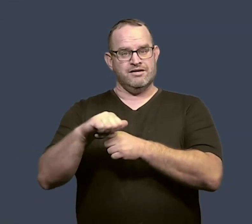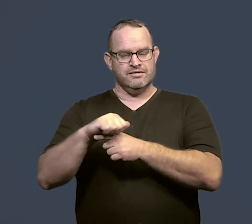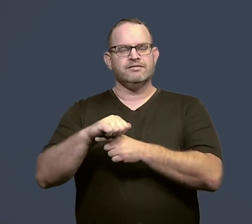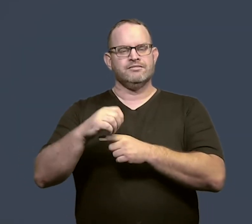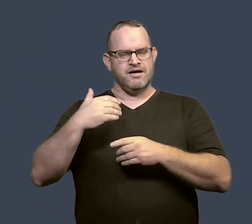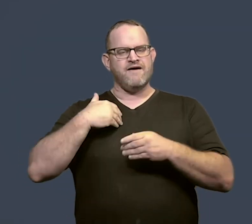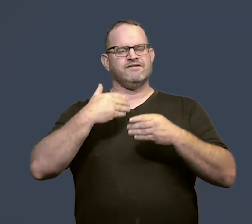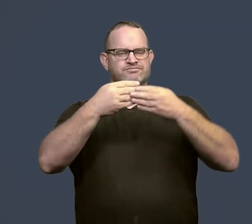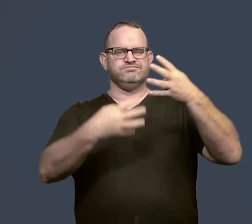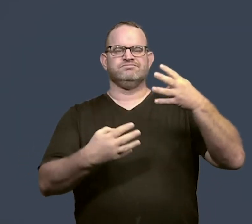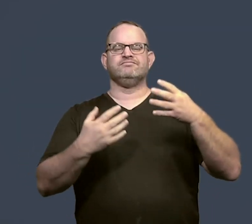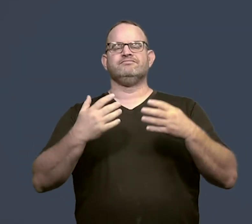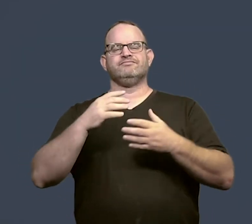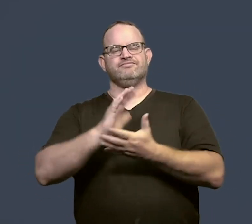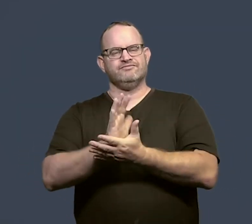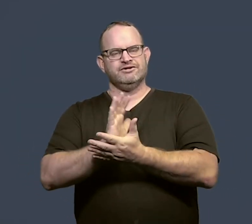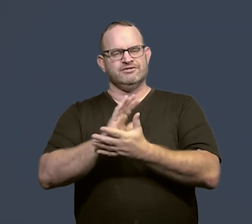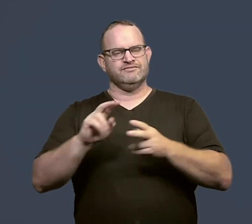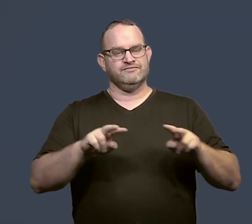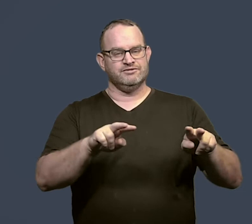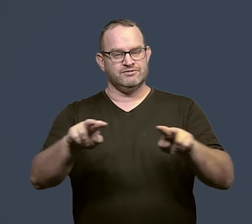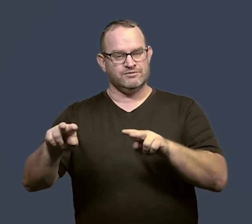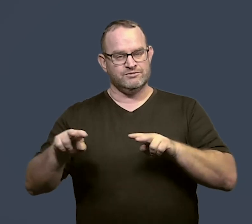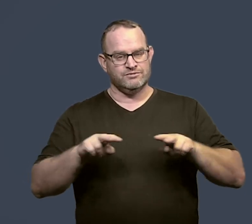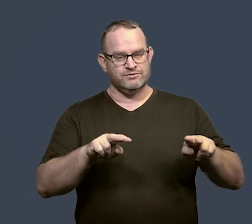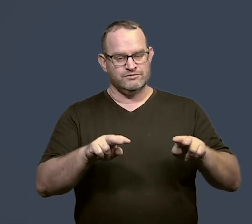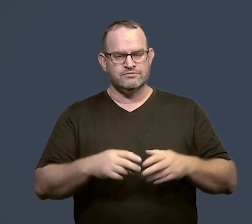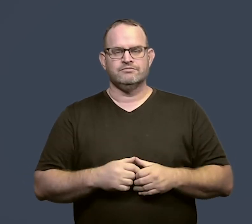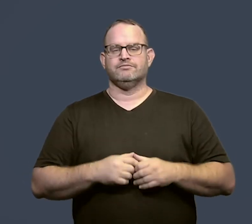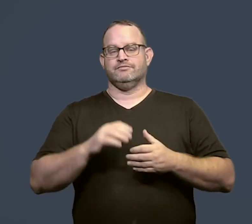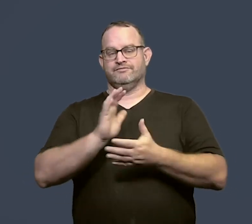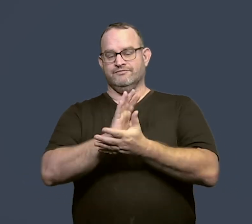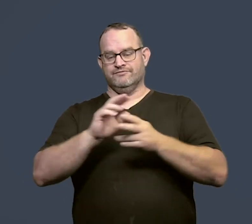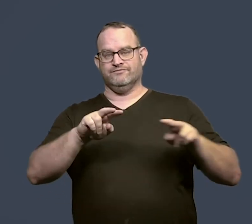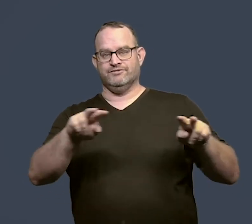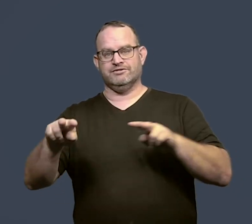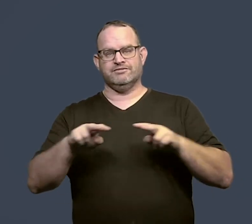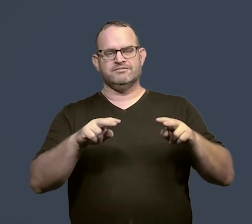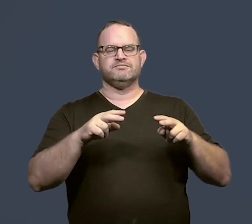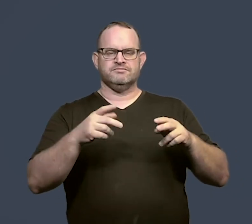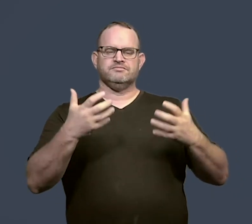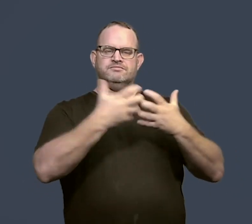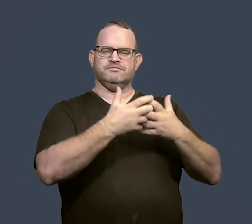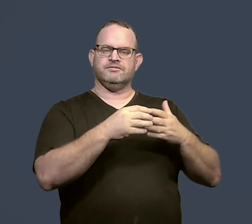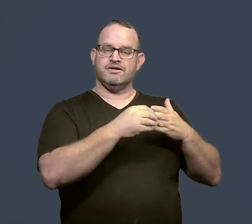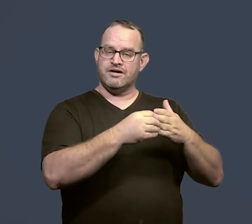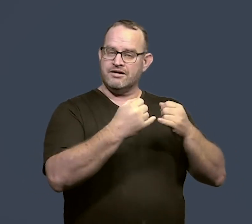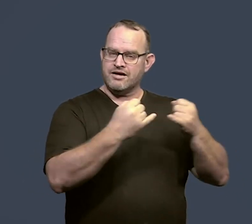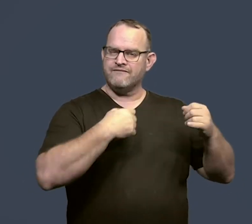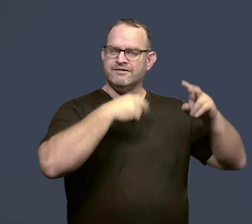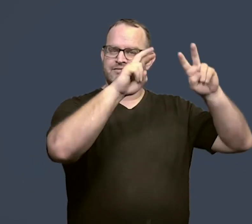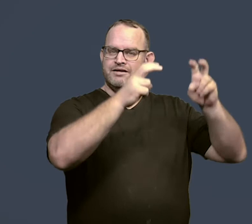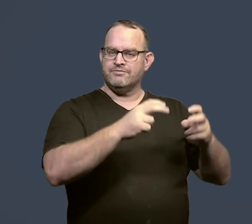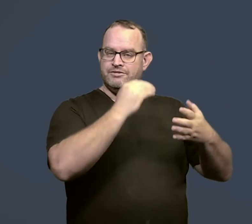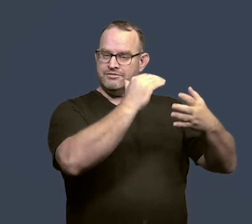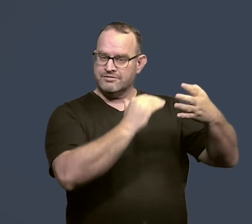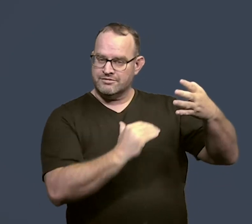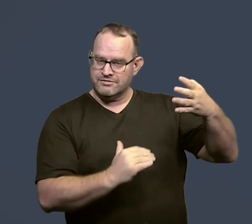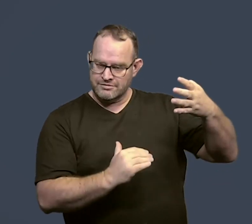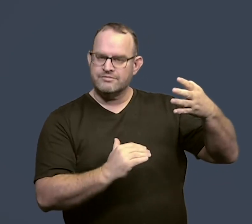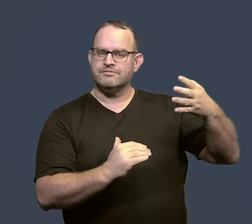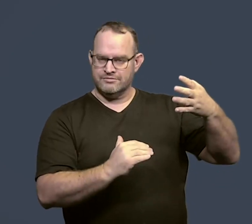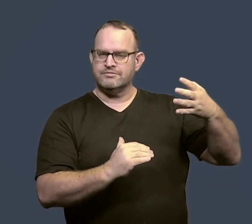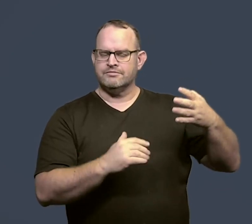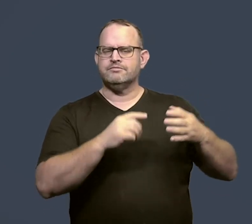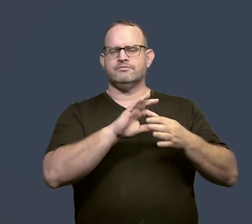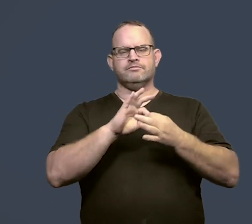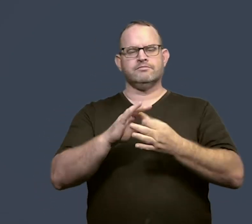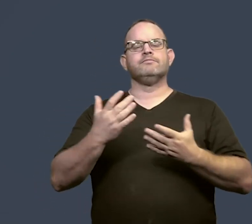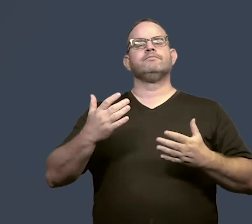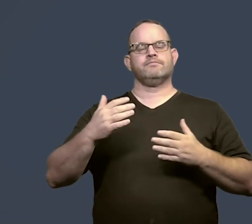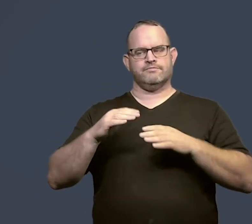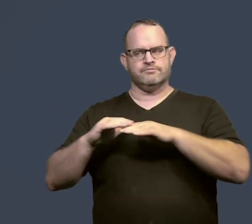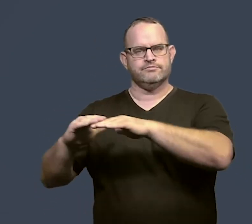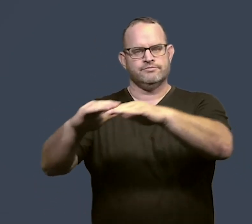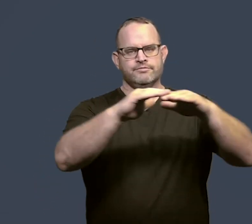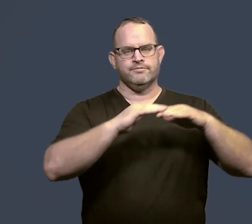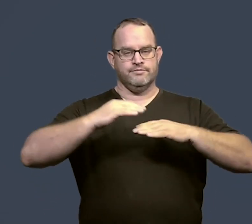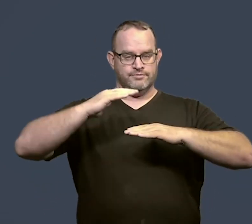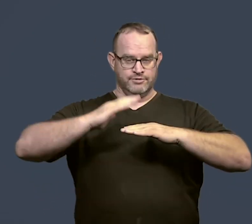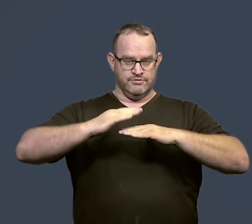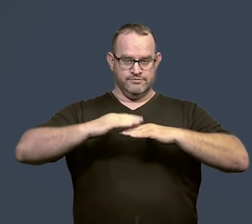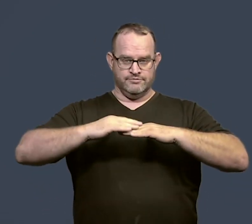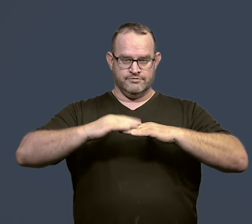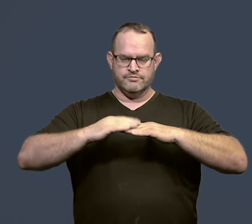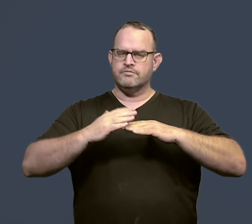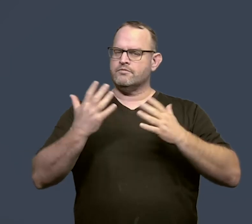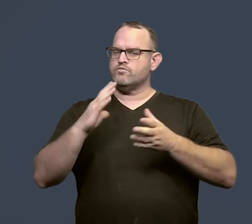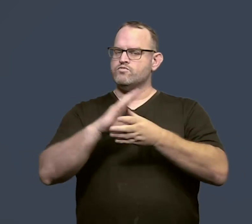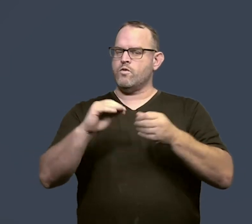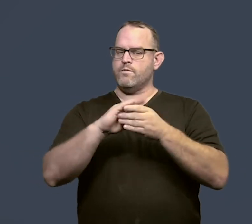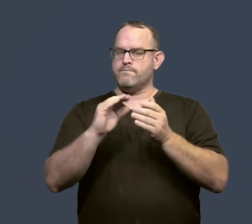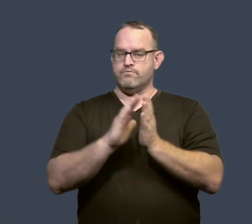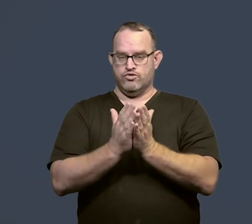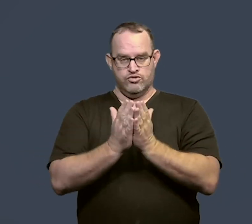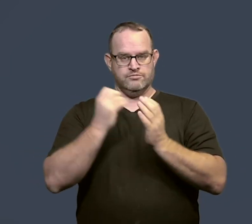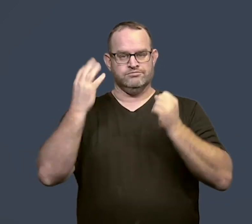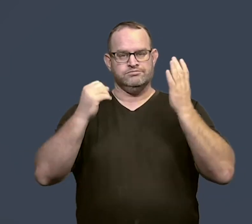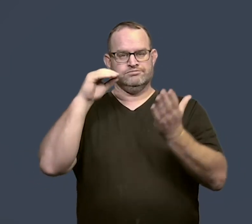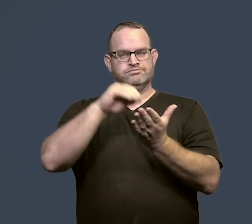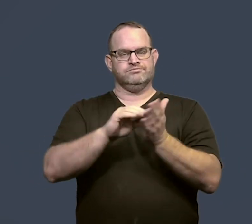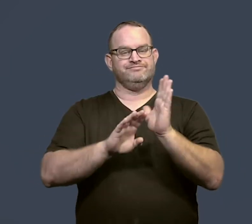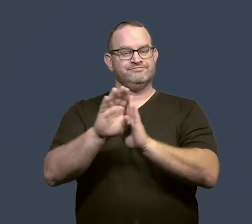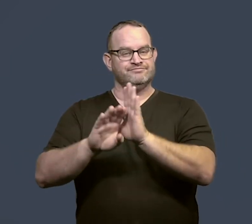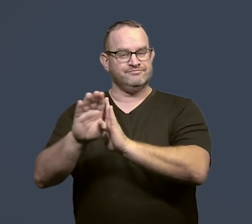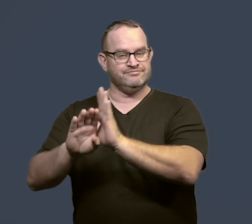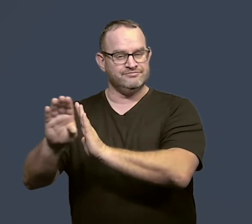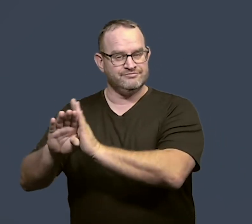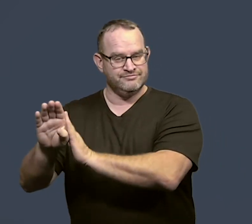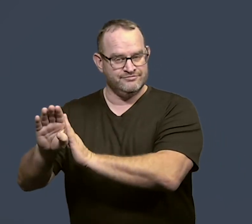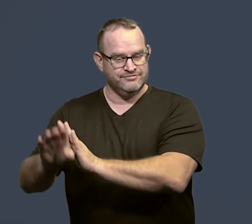discuss the minimum standards for the components of sign language storybook development and production.